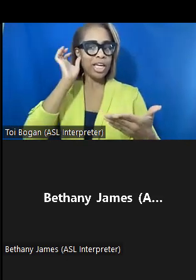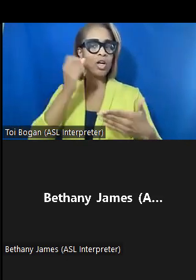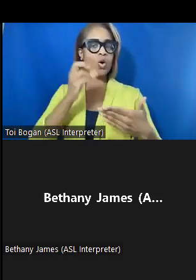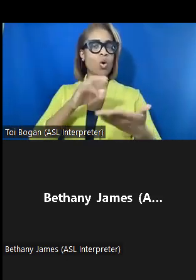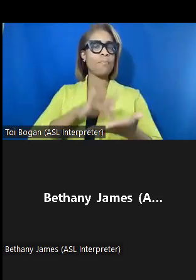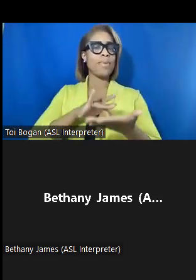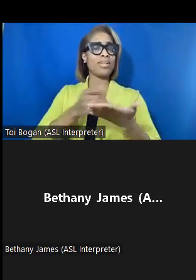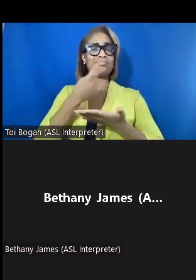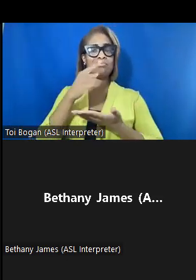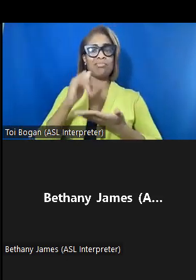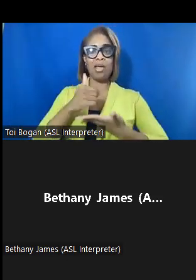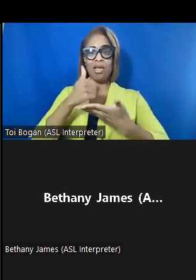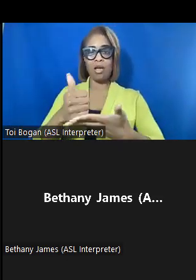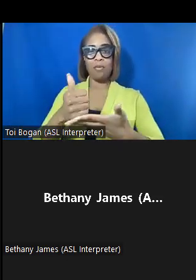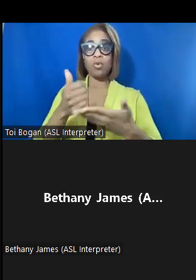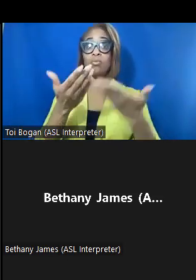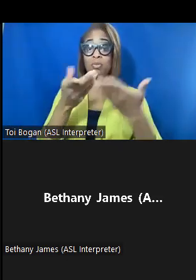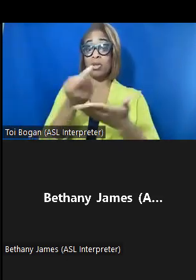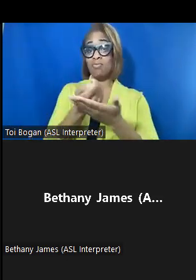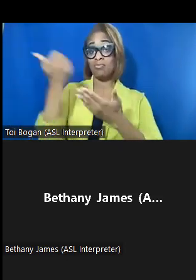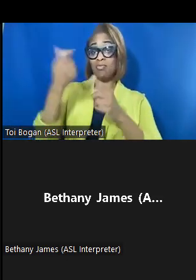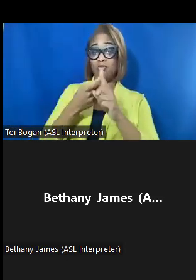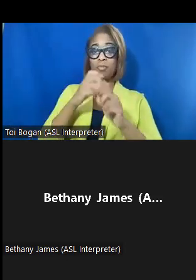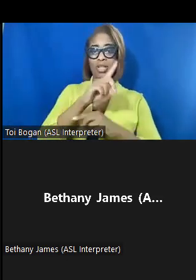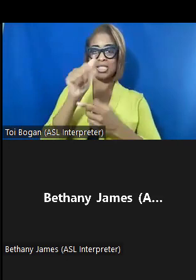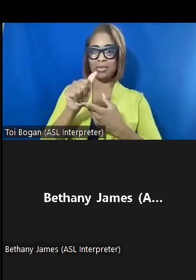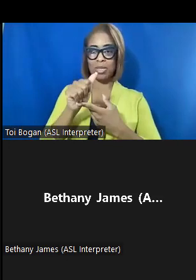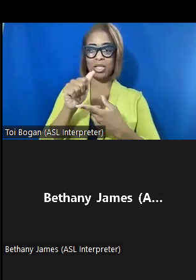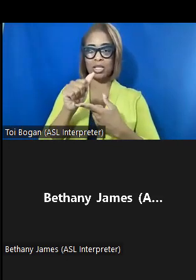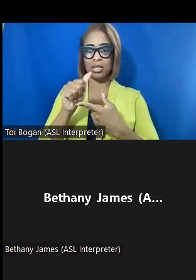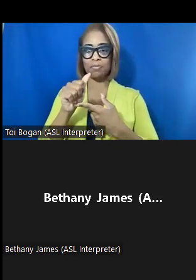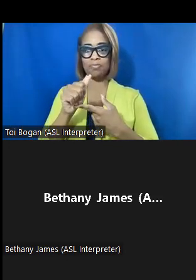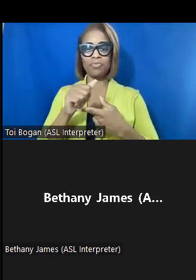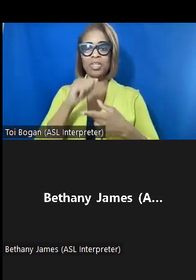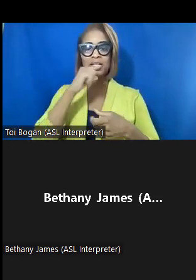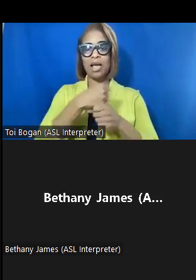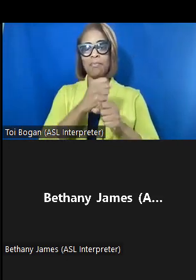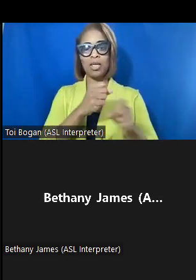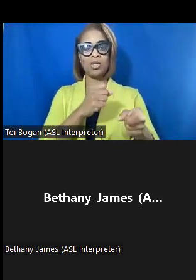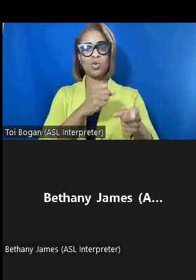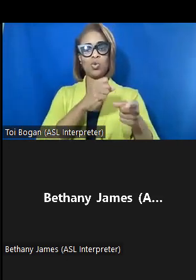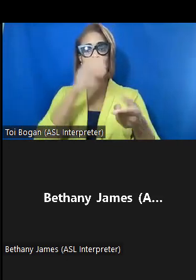you, you may be excluded from the definition of disability, which doesn't make you any less of a person with limitations.